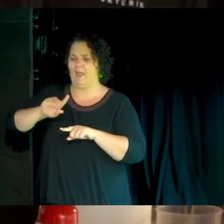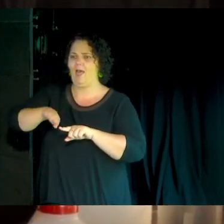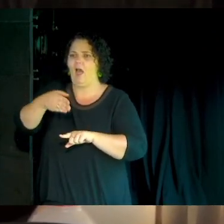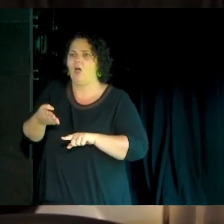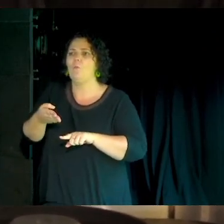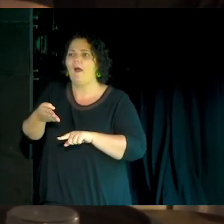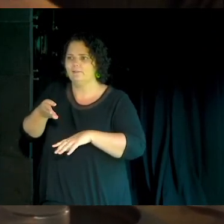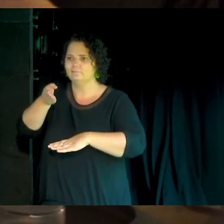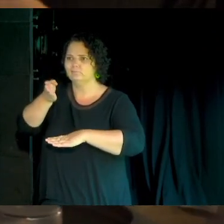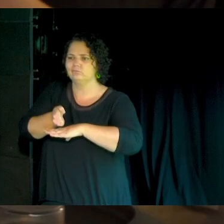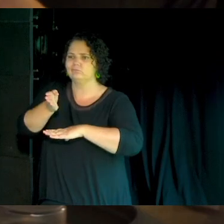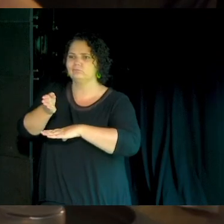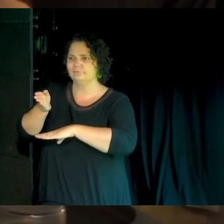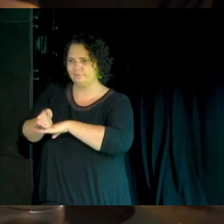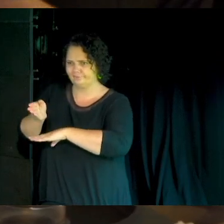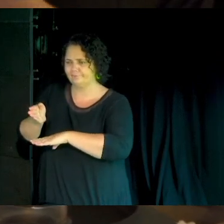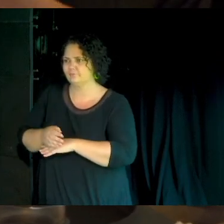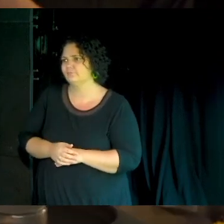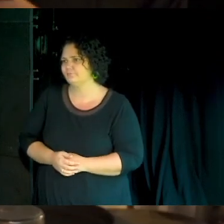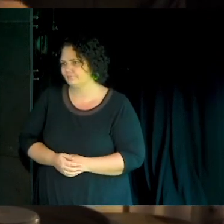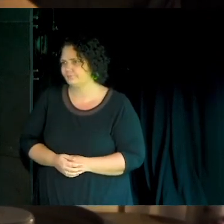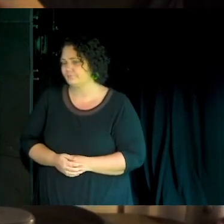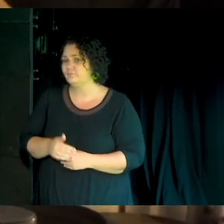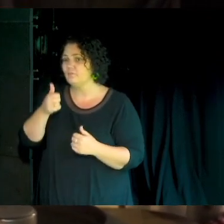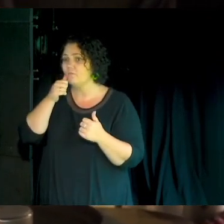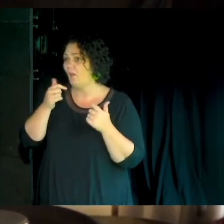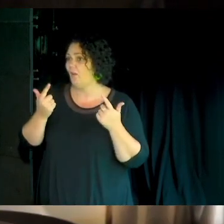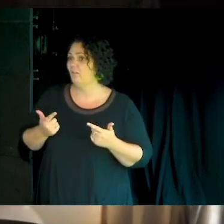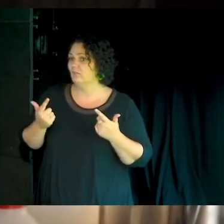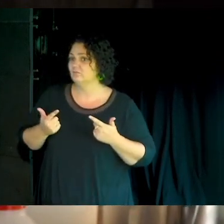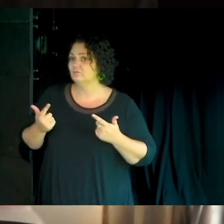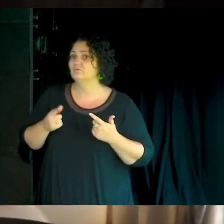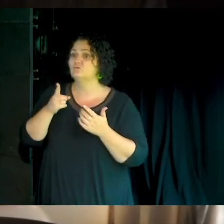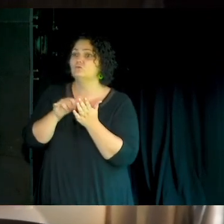with the claw I know a lot of time you've been watching youtube or tv show they are showing you